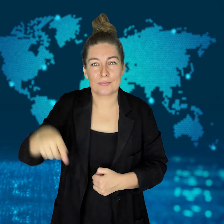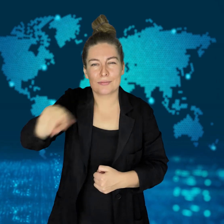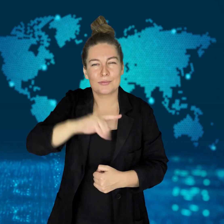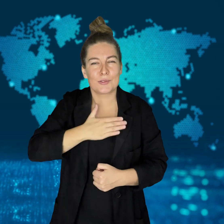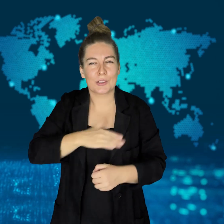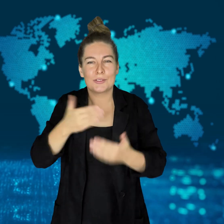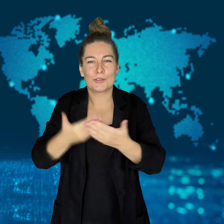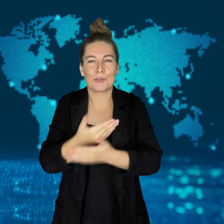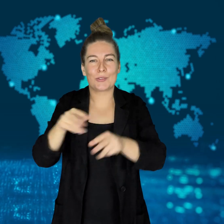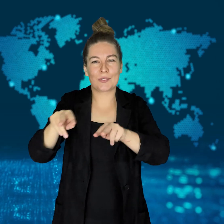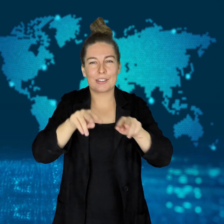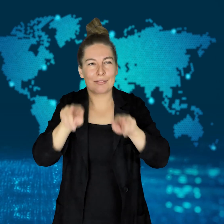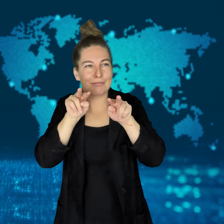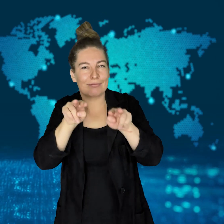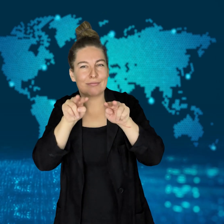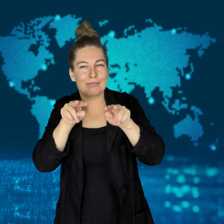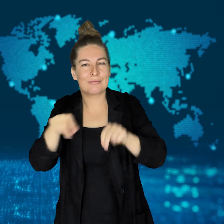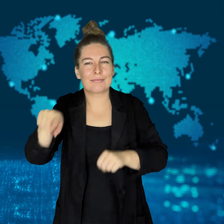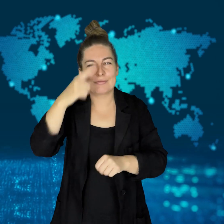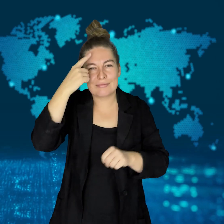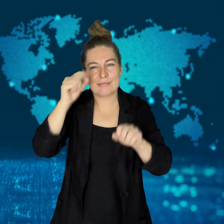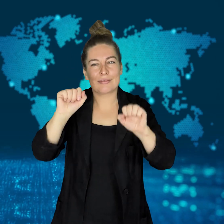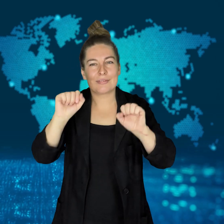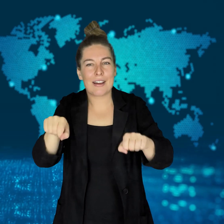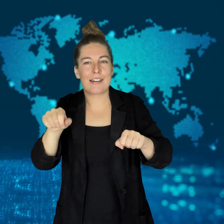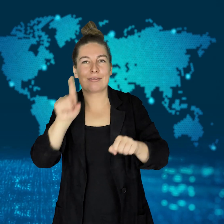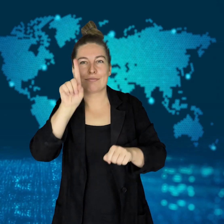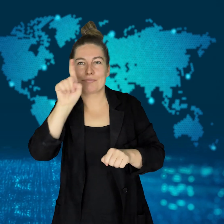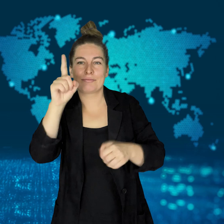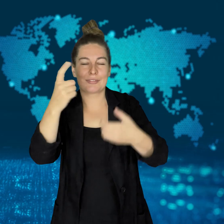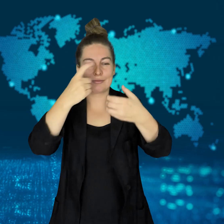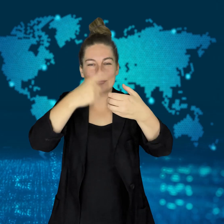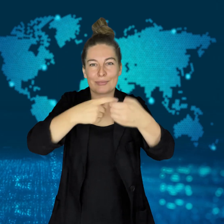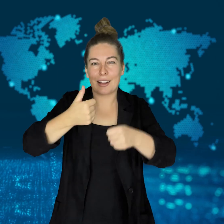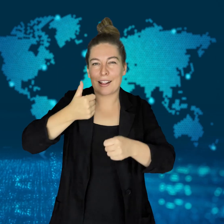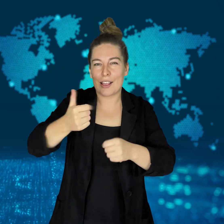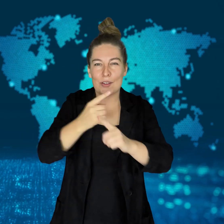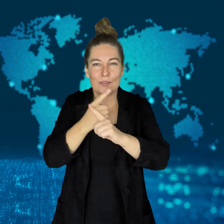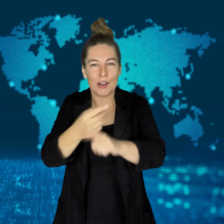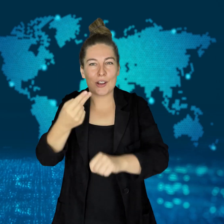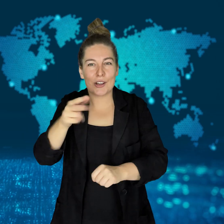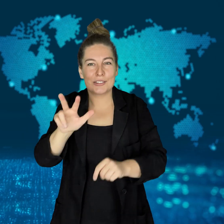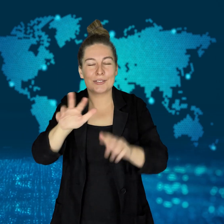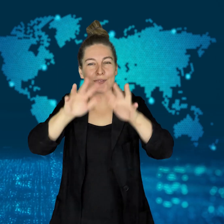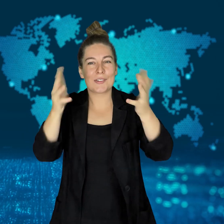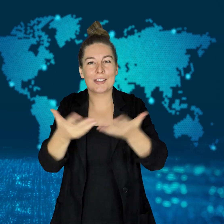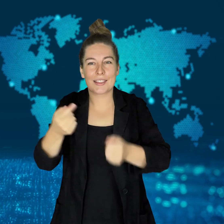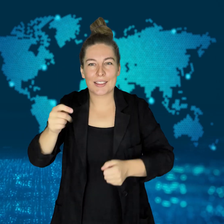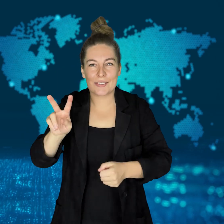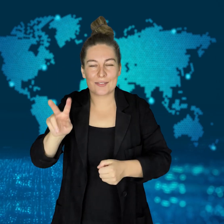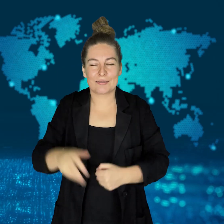Don't forget to subscribe, like, and follow H3 World TV to get new video updates!